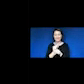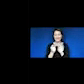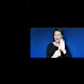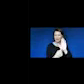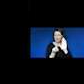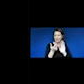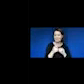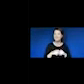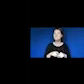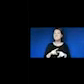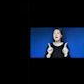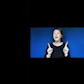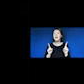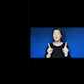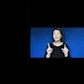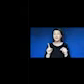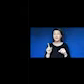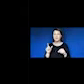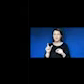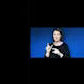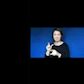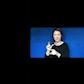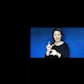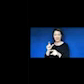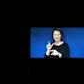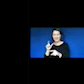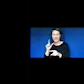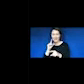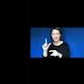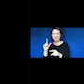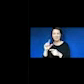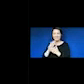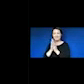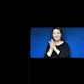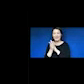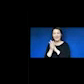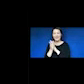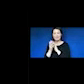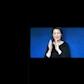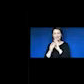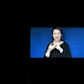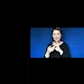really getting to know his coworkers and feeling comfortable with going to them and identifying